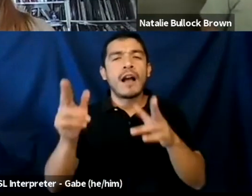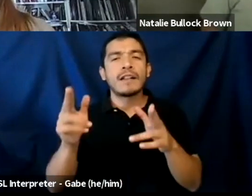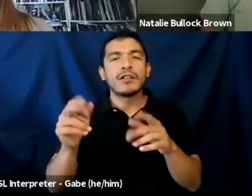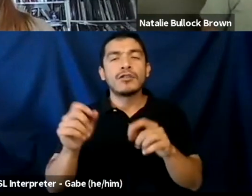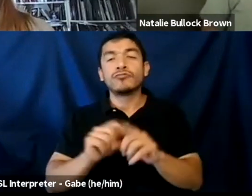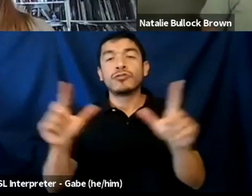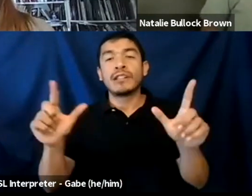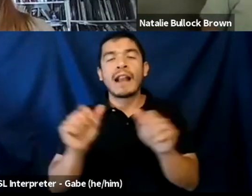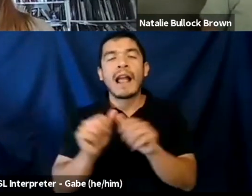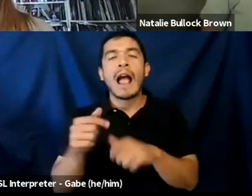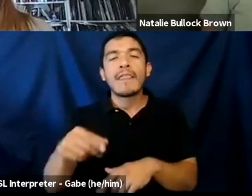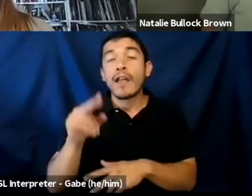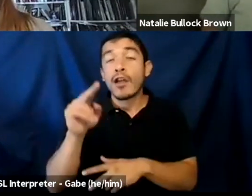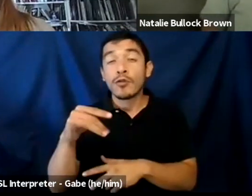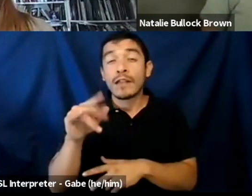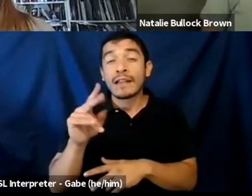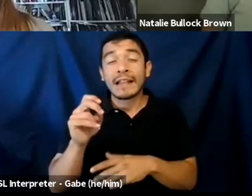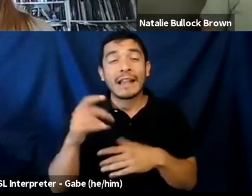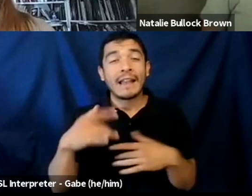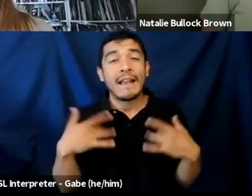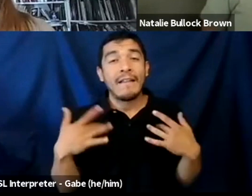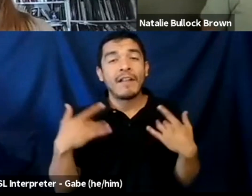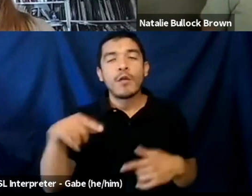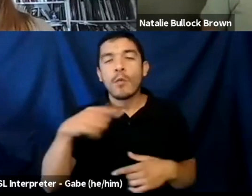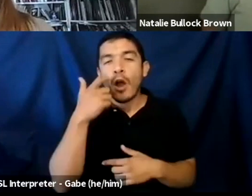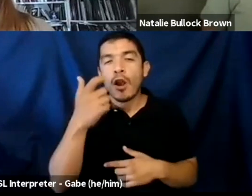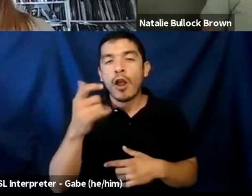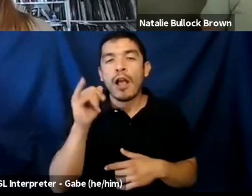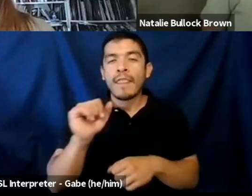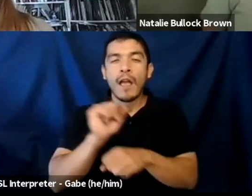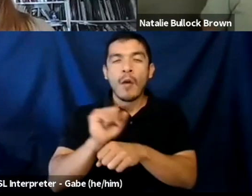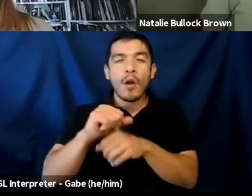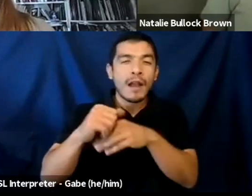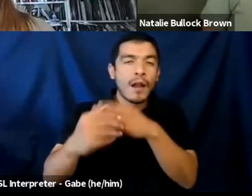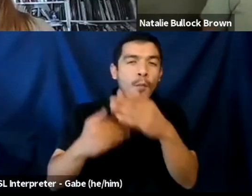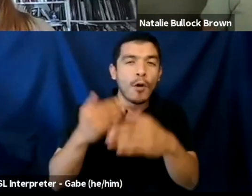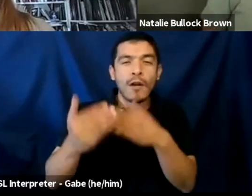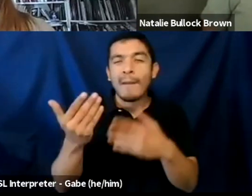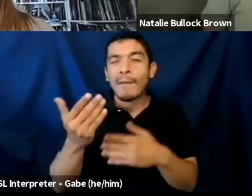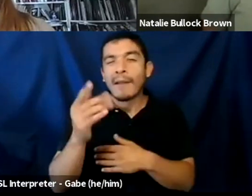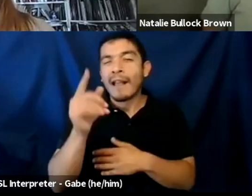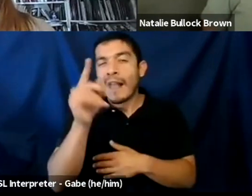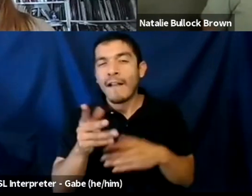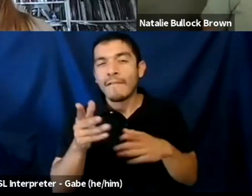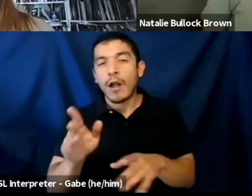where we look at the work in progress that's halfway to being finished, 90%, somewhere along the way,